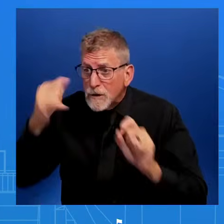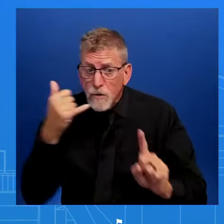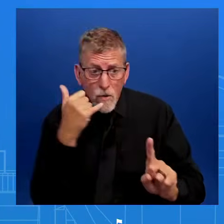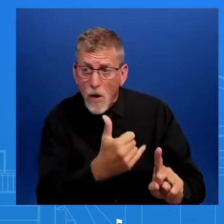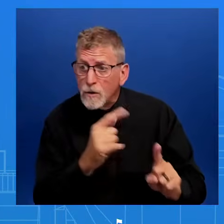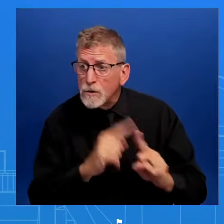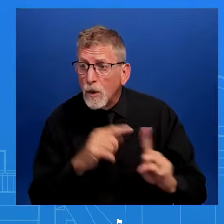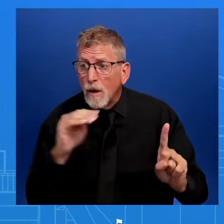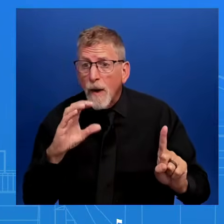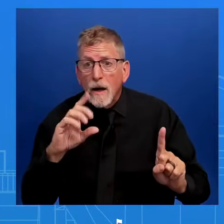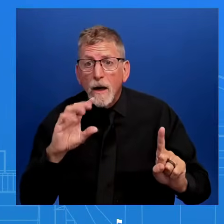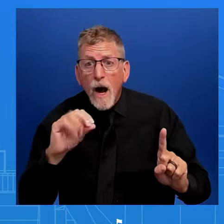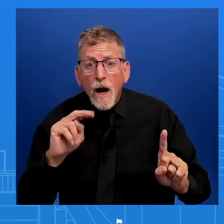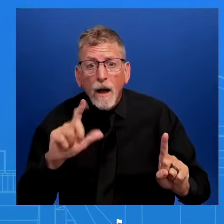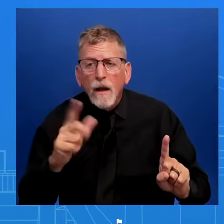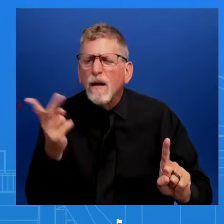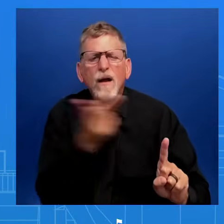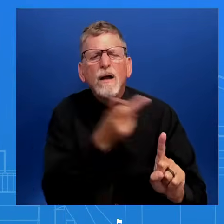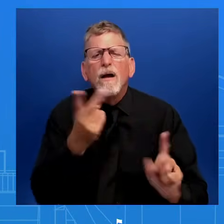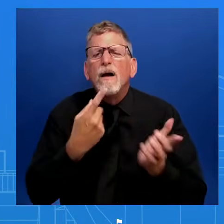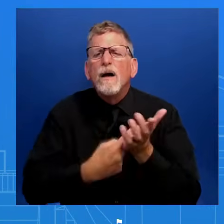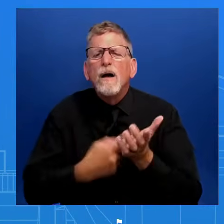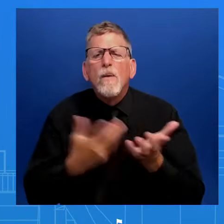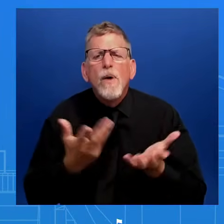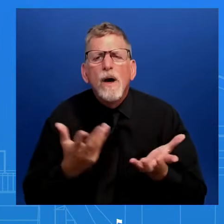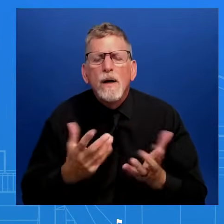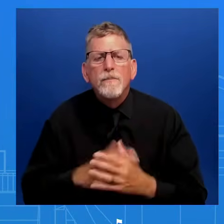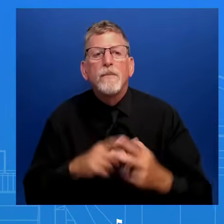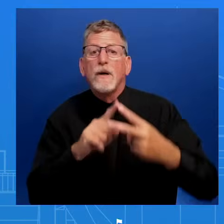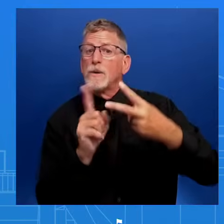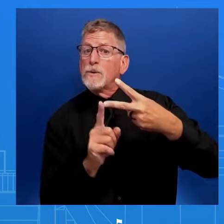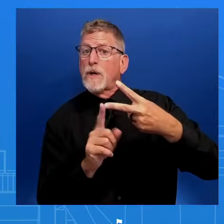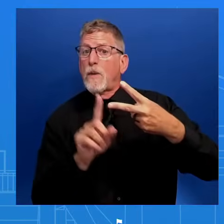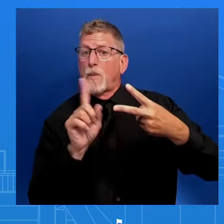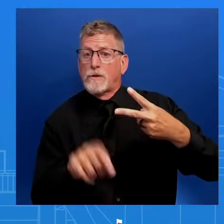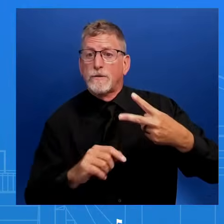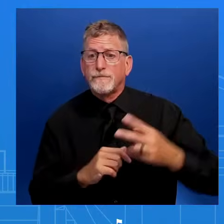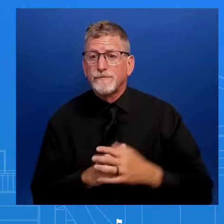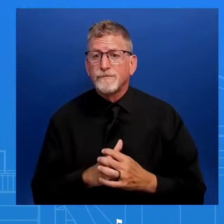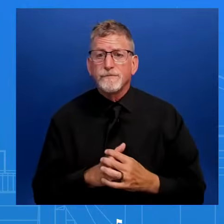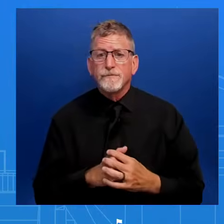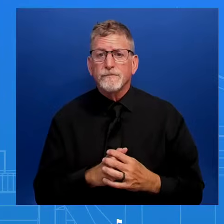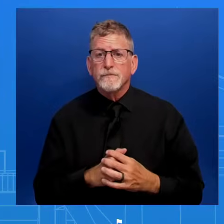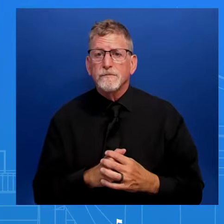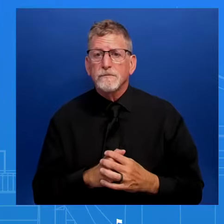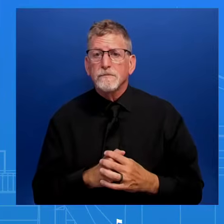And so, he'll discuss how Bidenomics is revitalizing the American manufacturing and bringing investments, like I said,